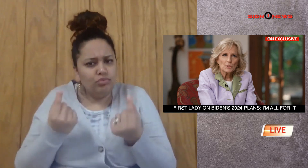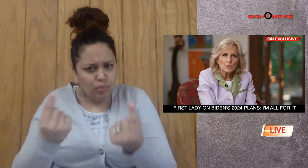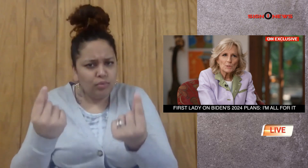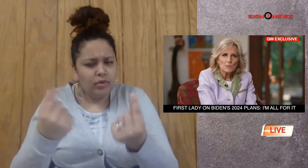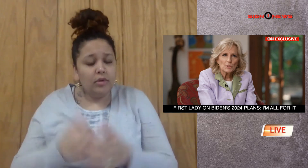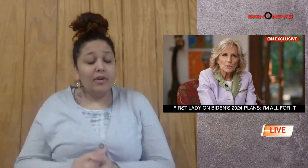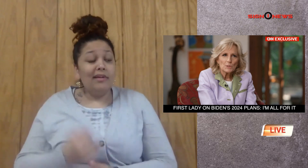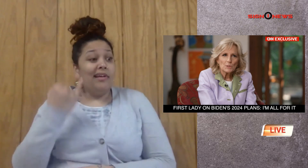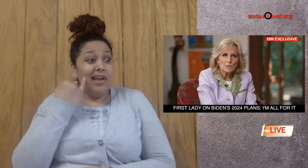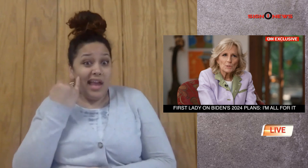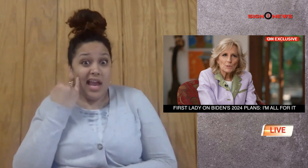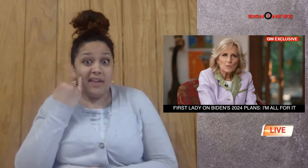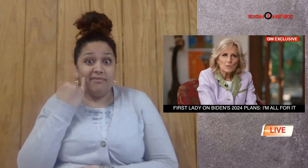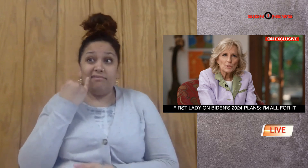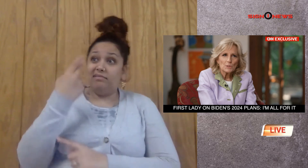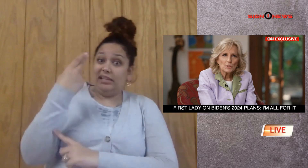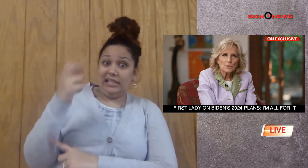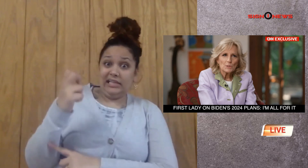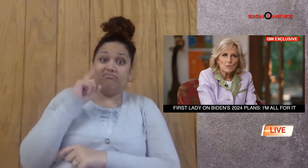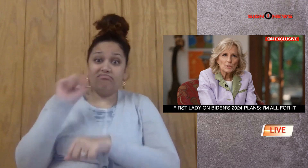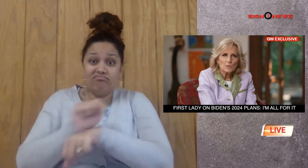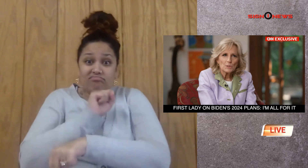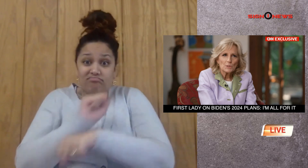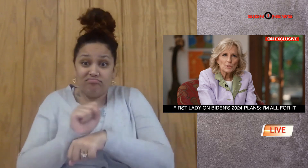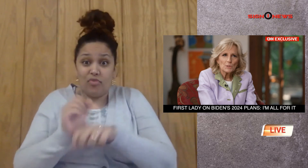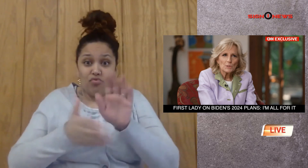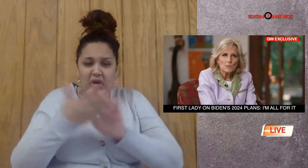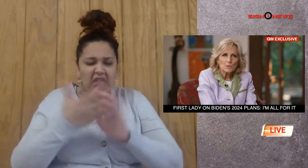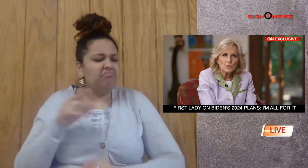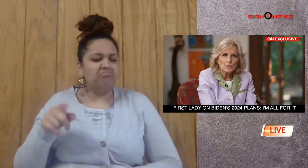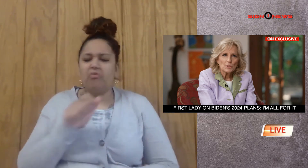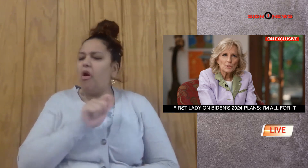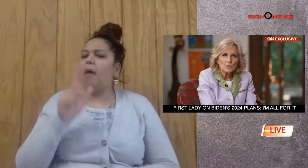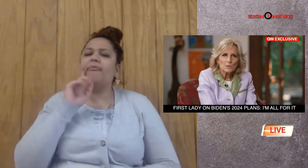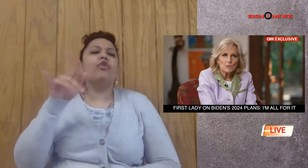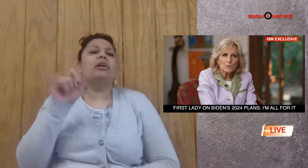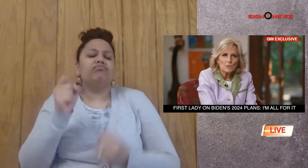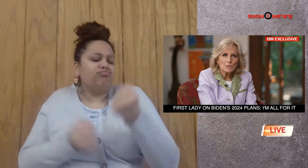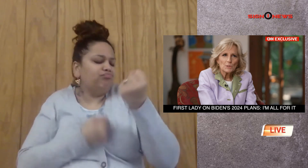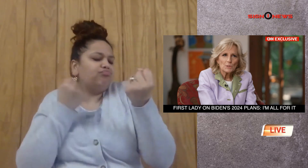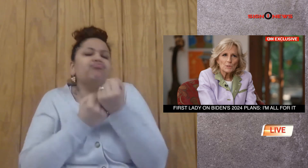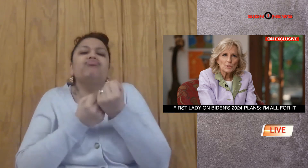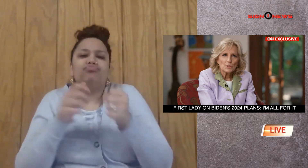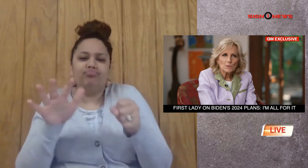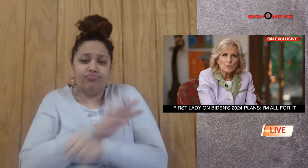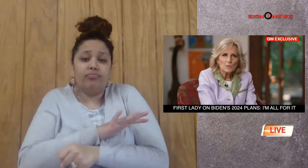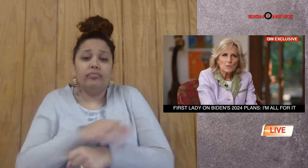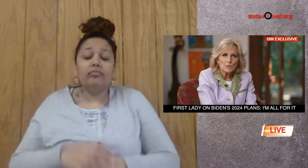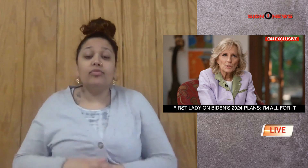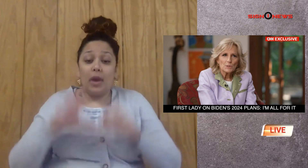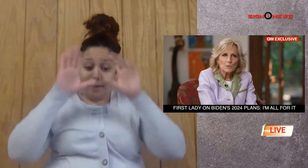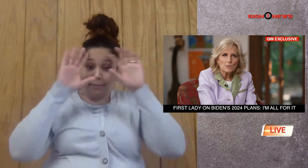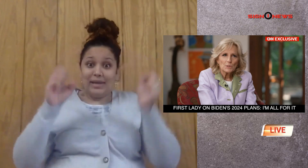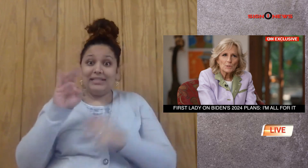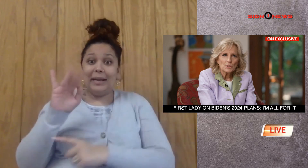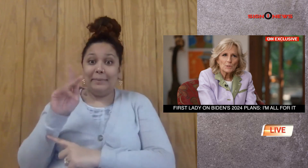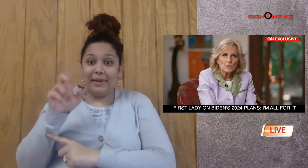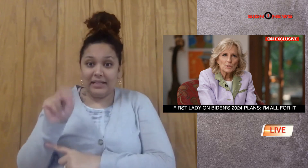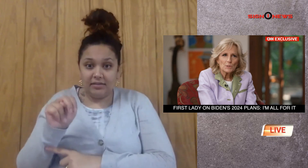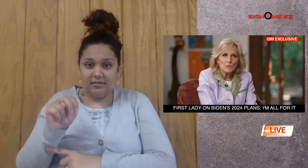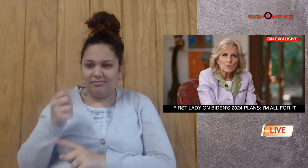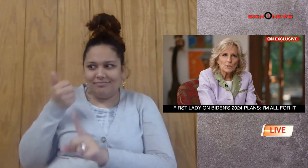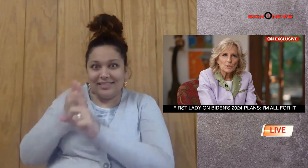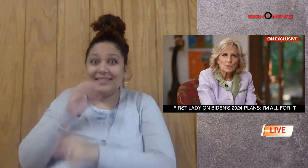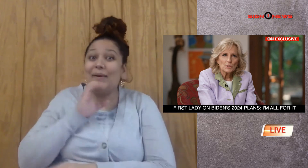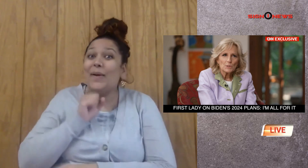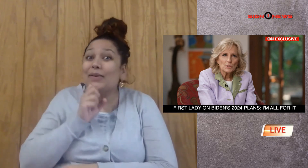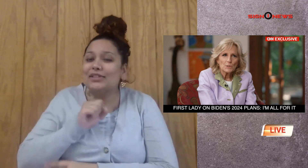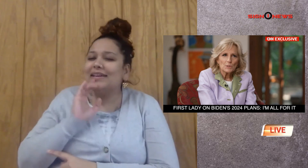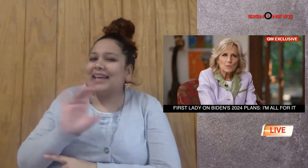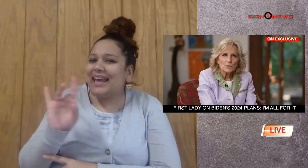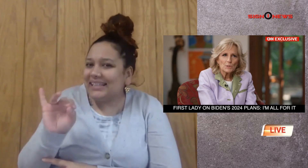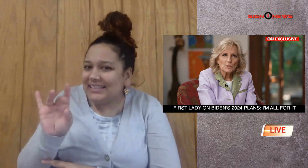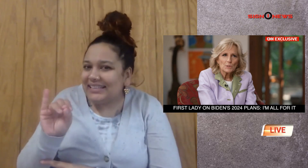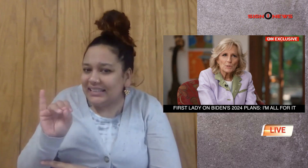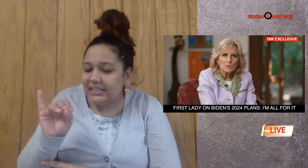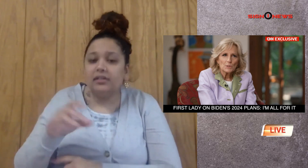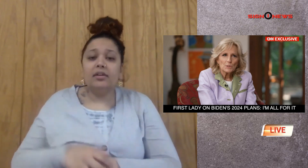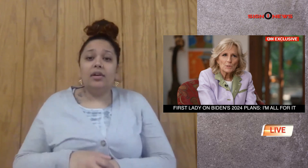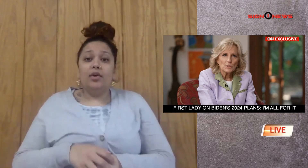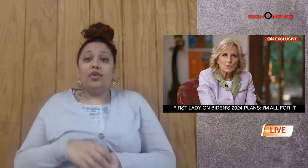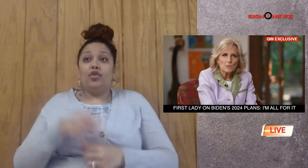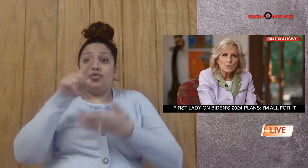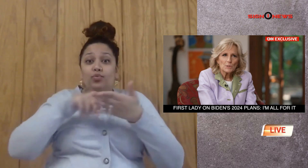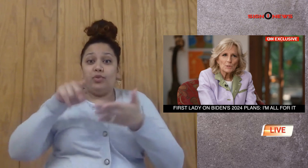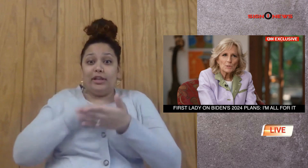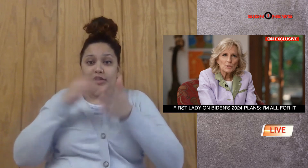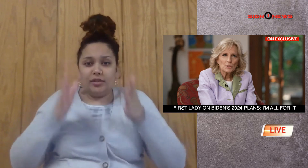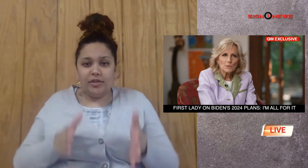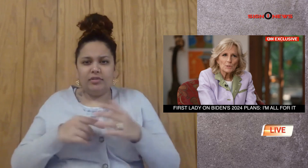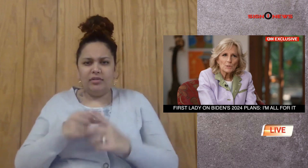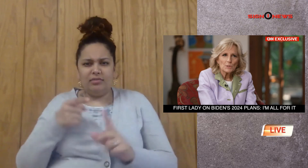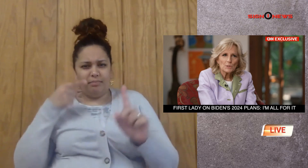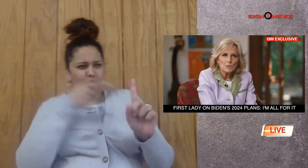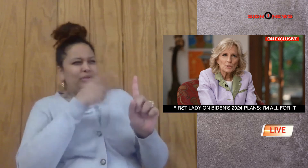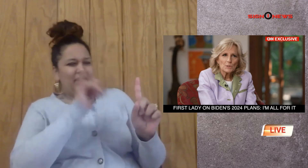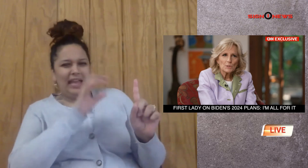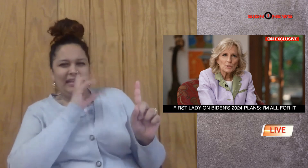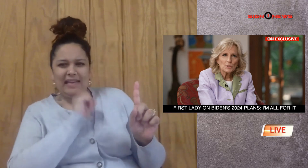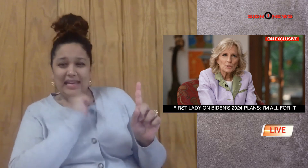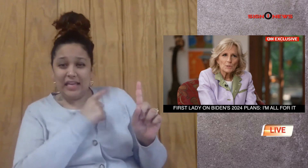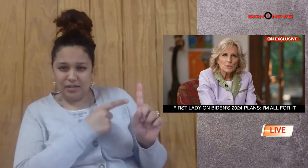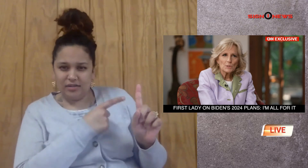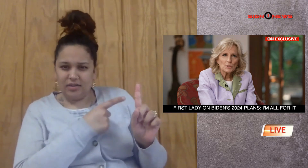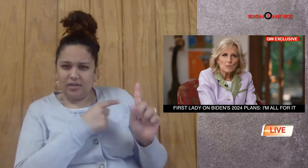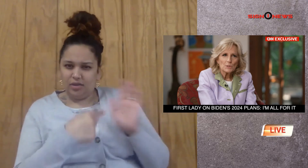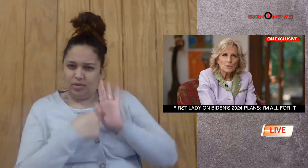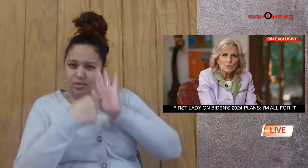do but if he does run she's all for it President Biden is 80 years old critics have pointed